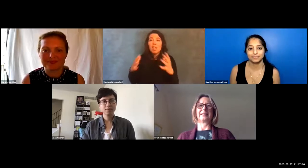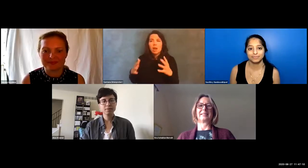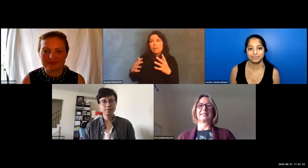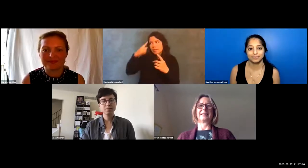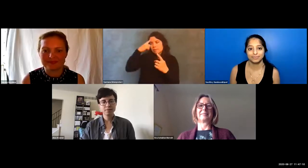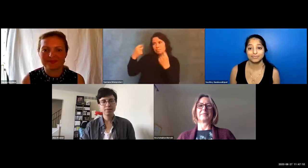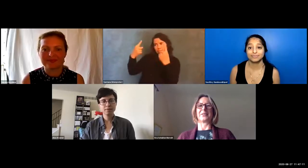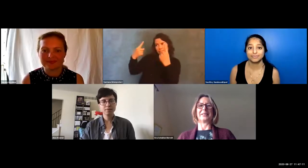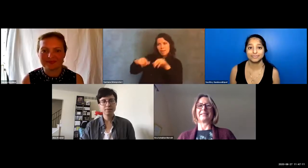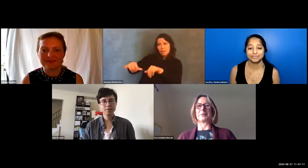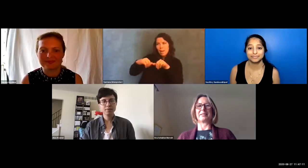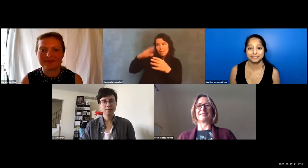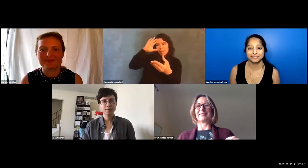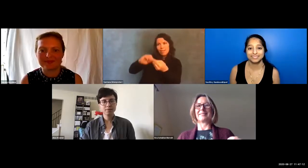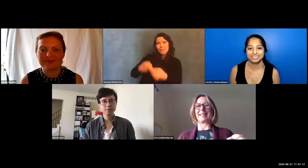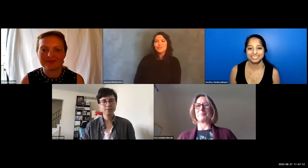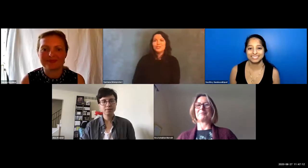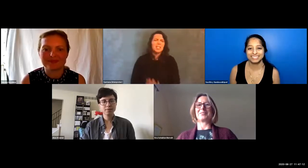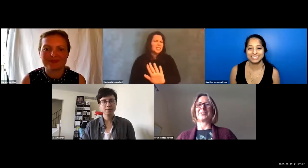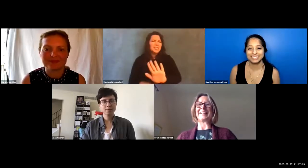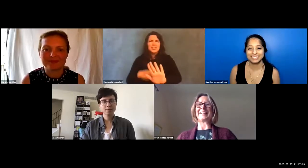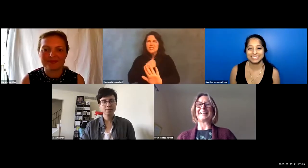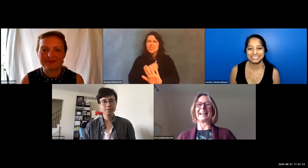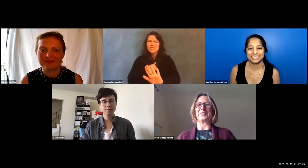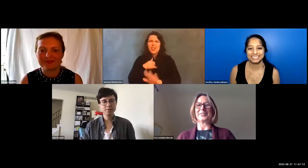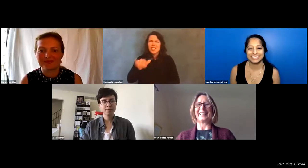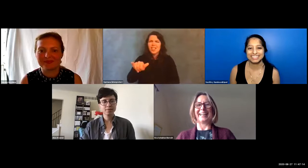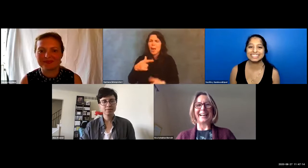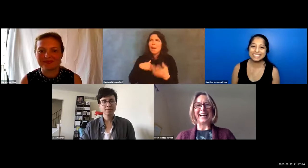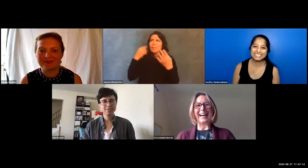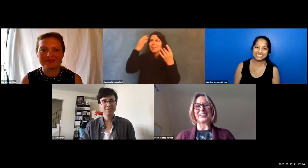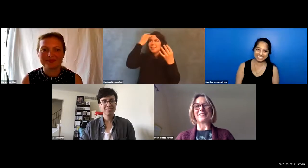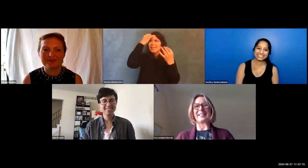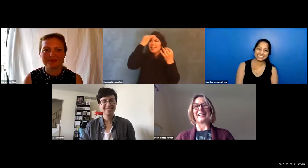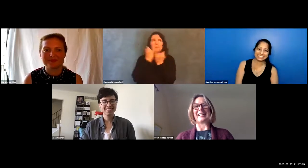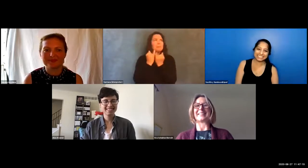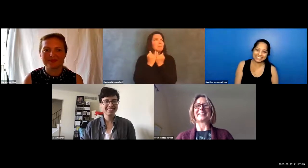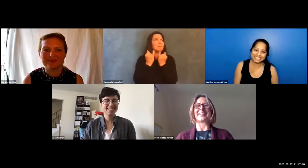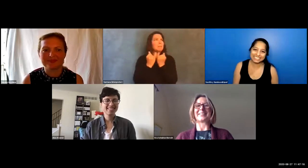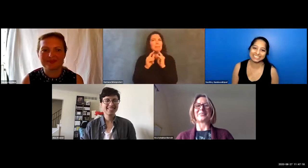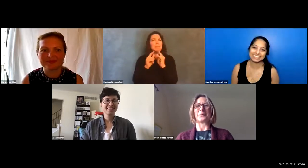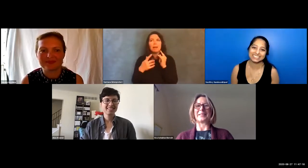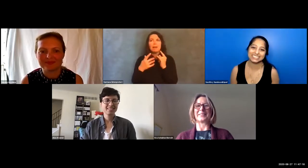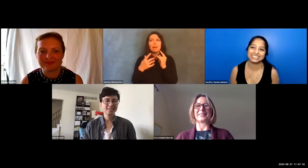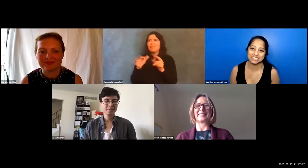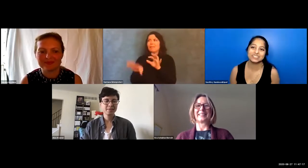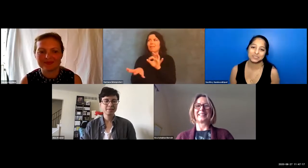Sorry. That wasn't -- I'm thinking aloud. I don't have any answers. Just questions.